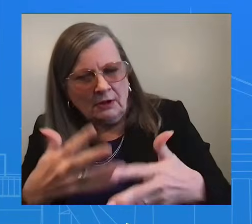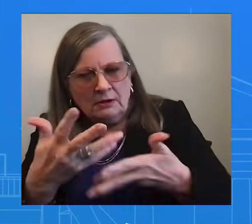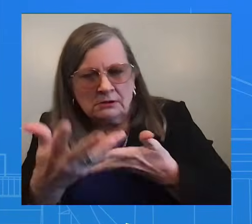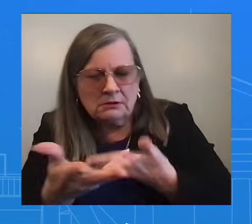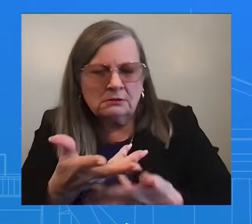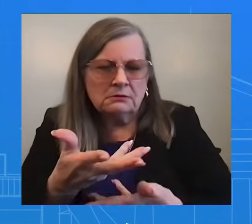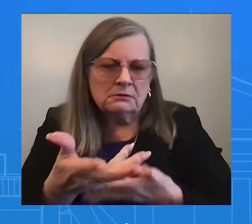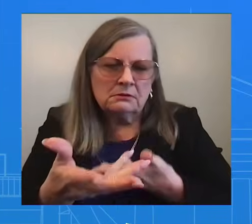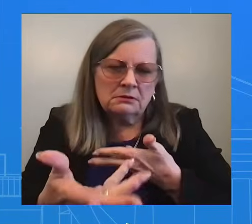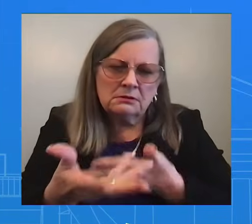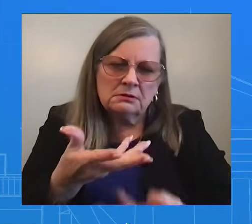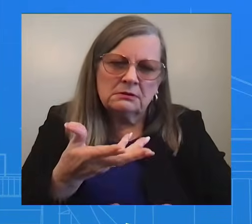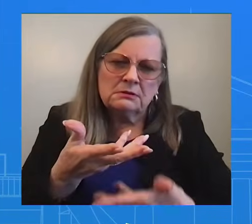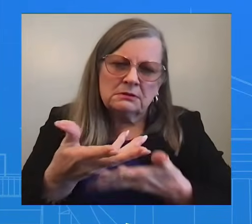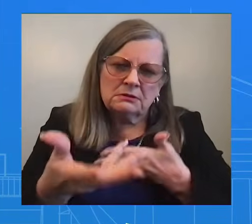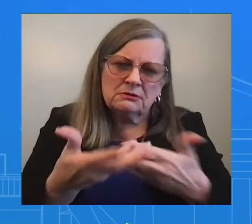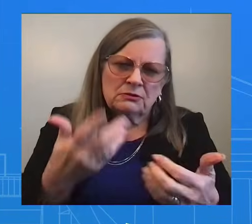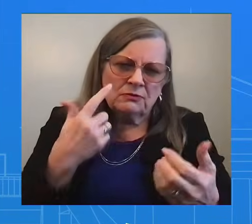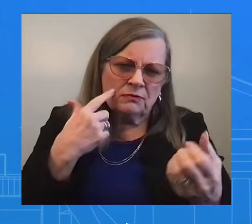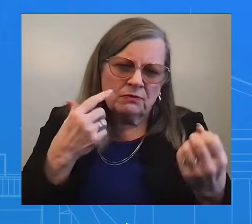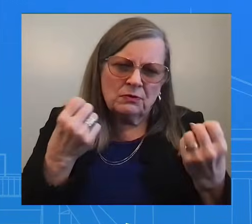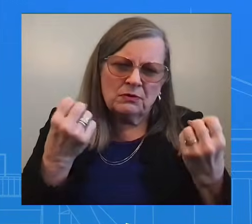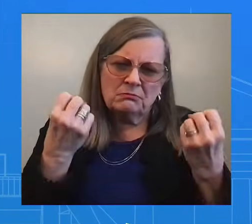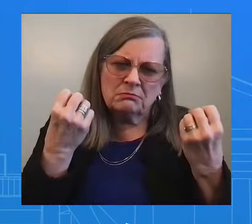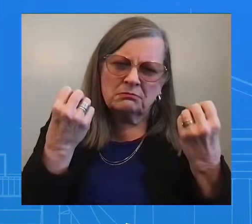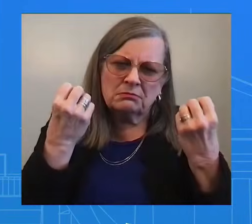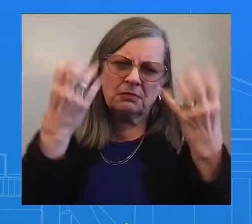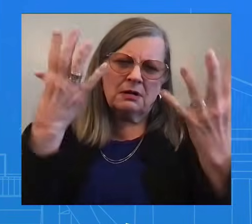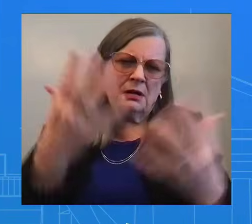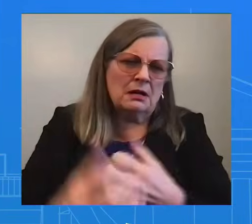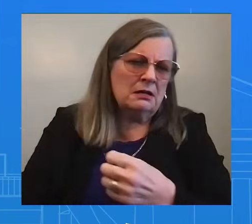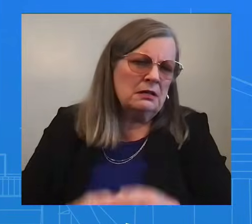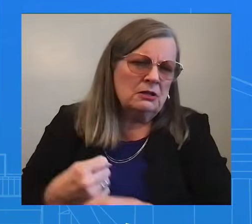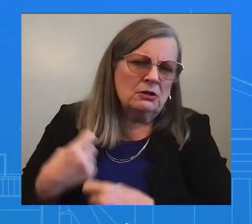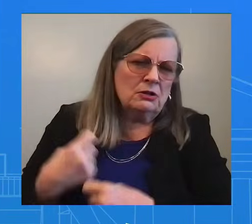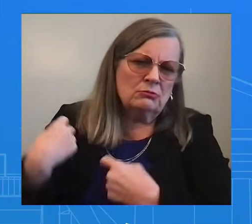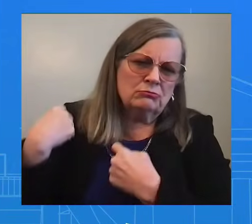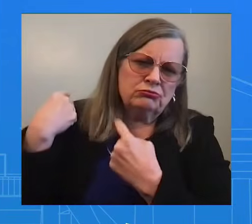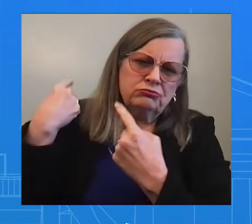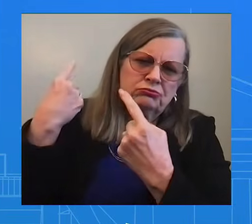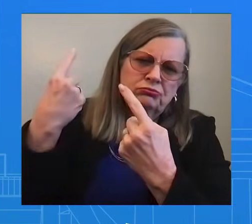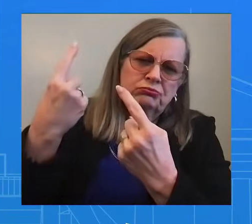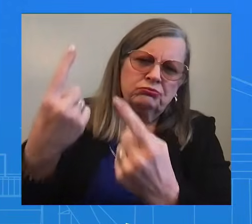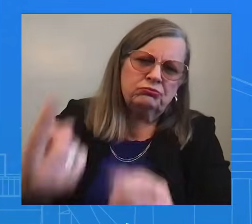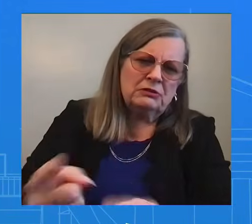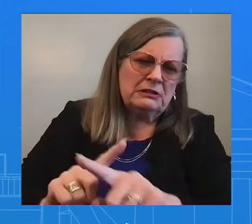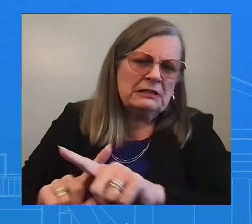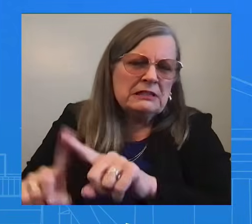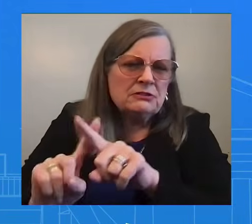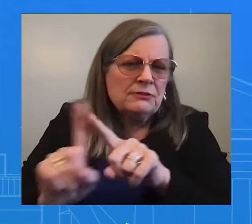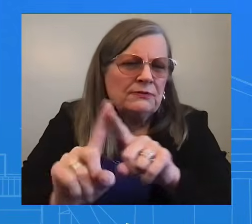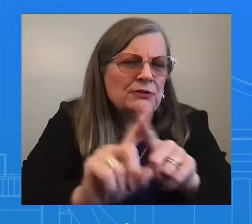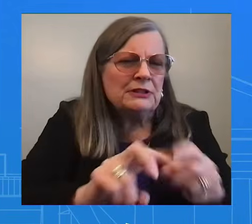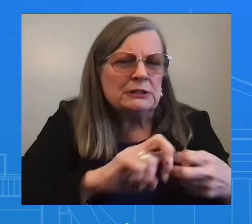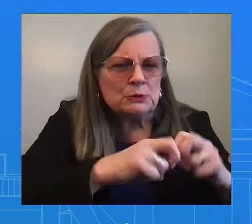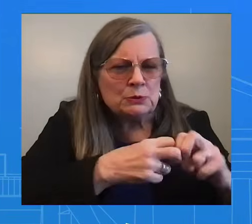negotiations for some -- in different -- obviously, in different -- in different subjects and legislation. So, that has happened for -- for the last two --